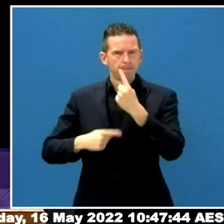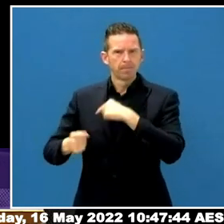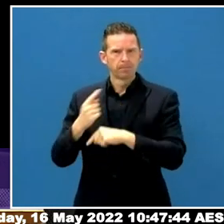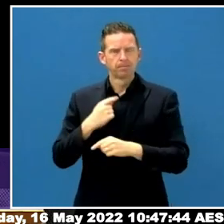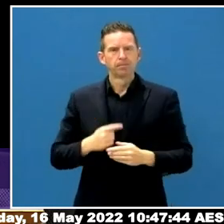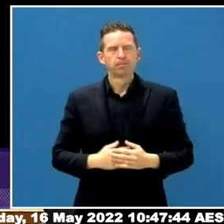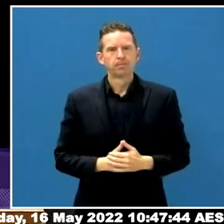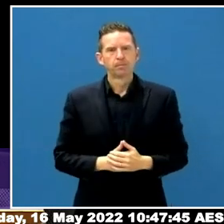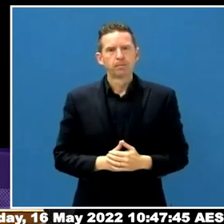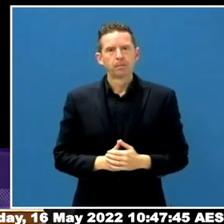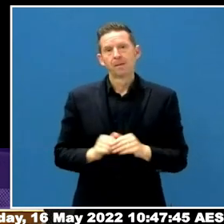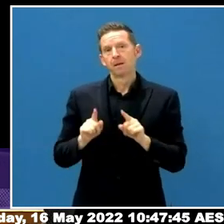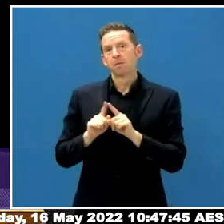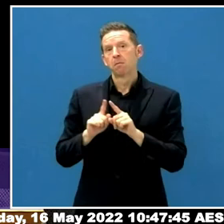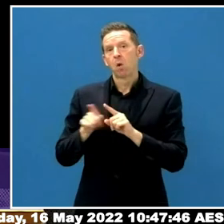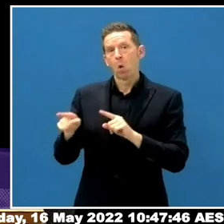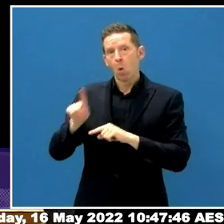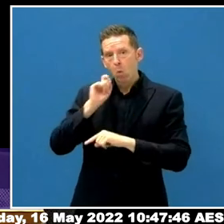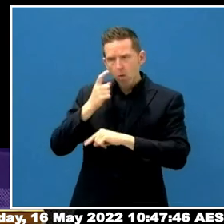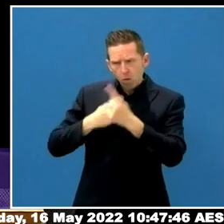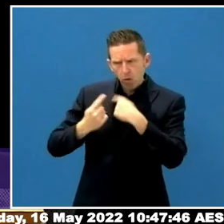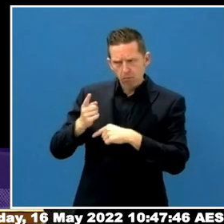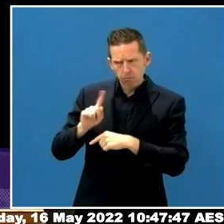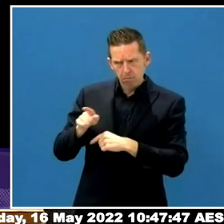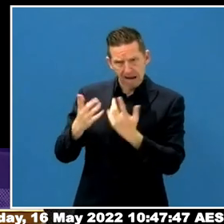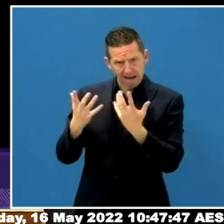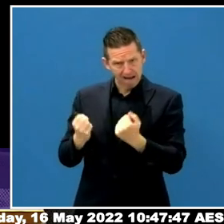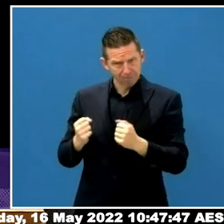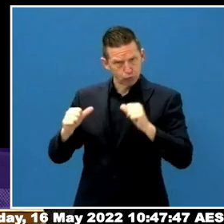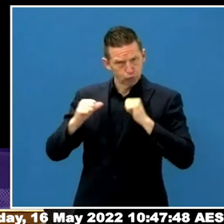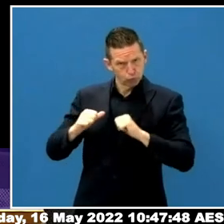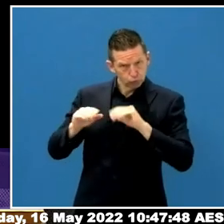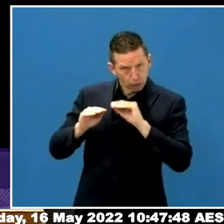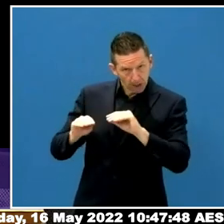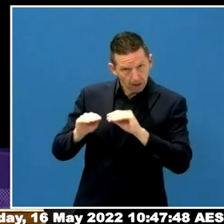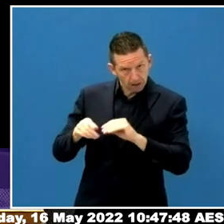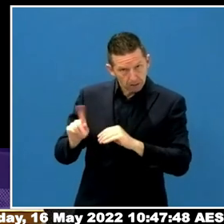She will tell you about the training she was given and how she felt about Lifestyle